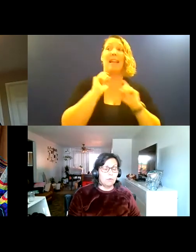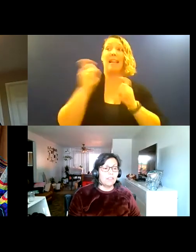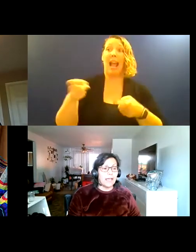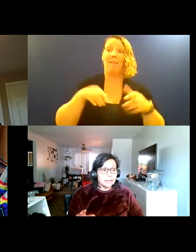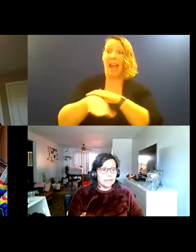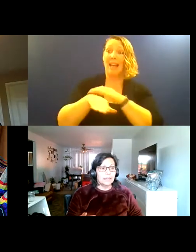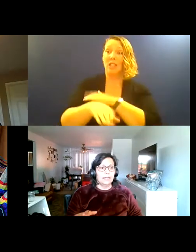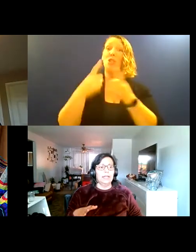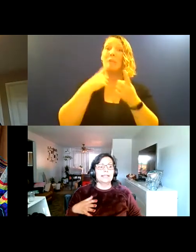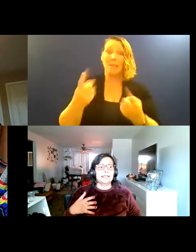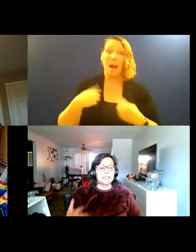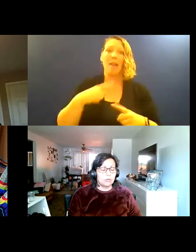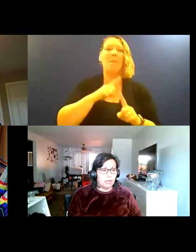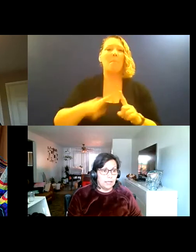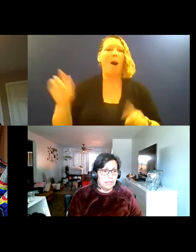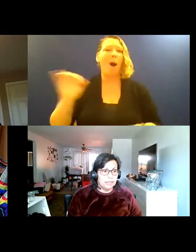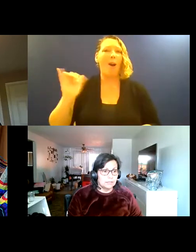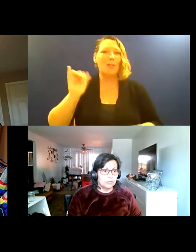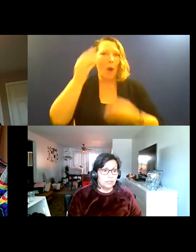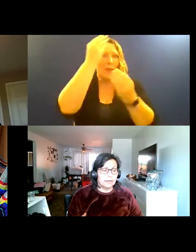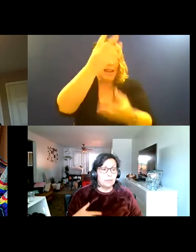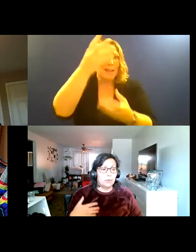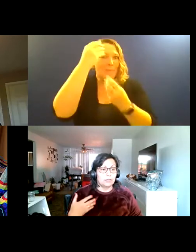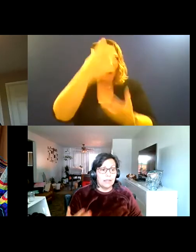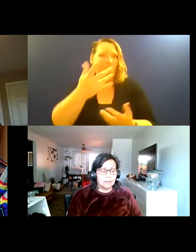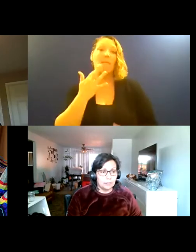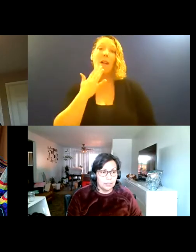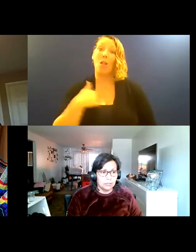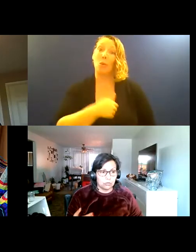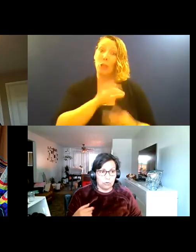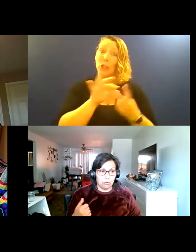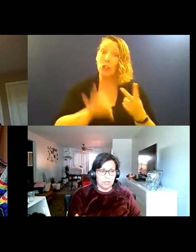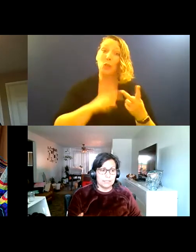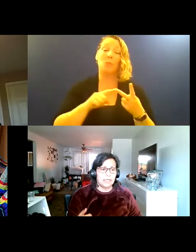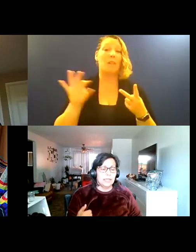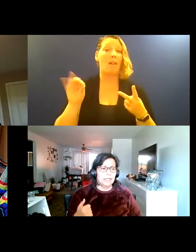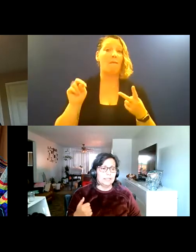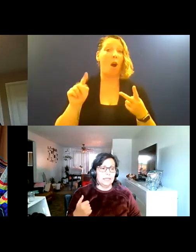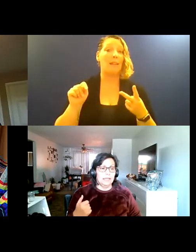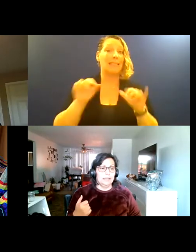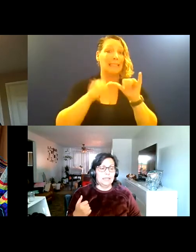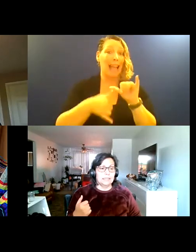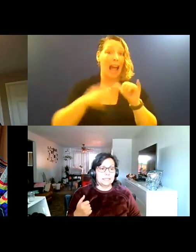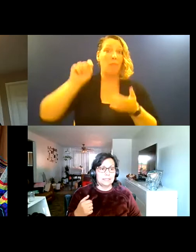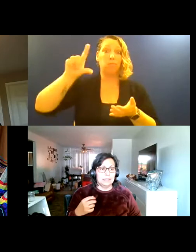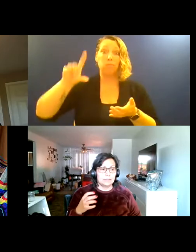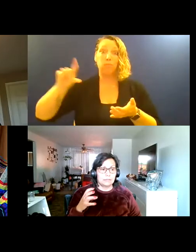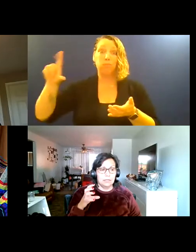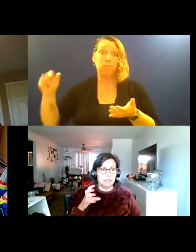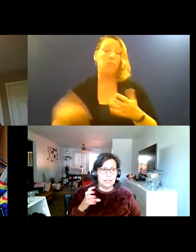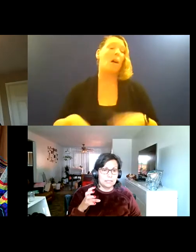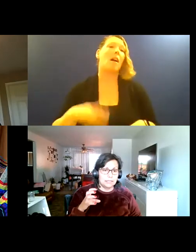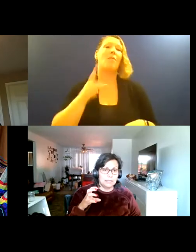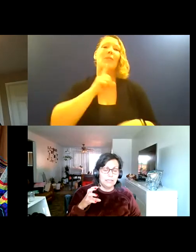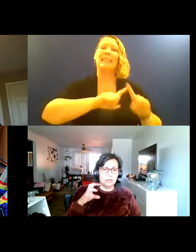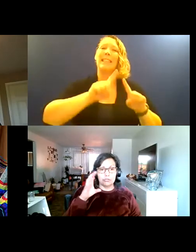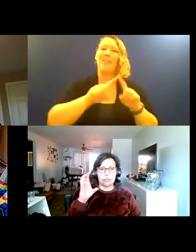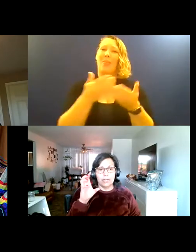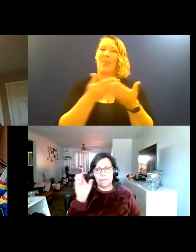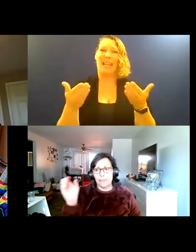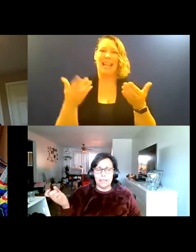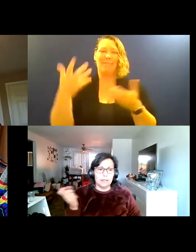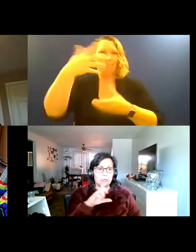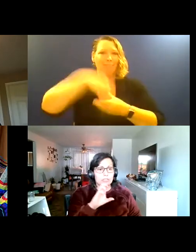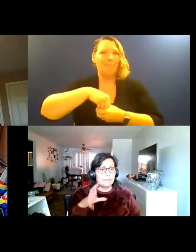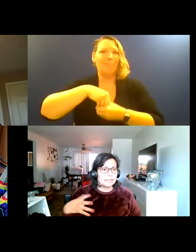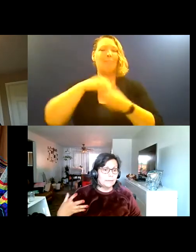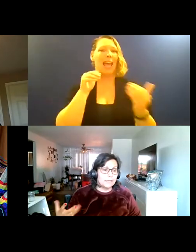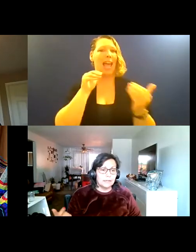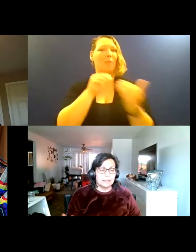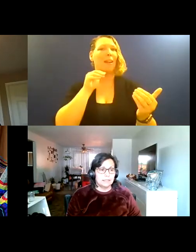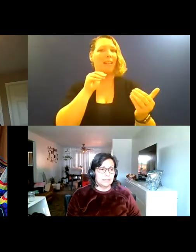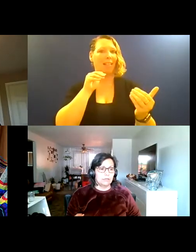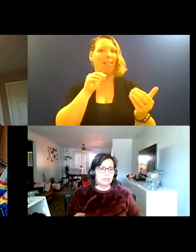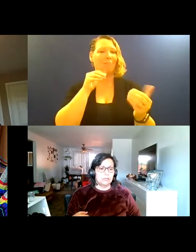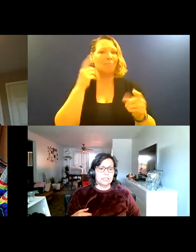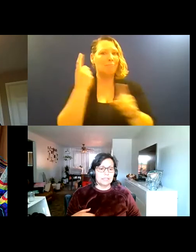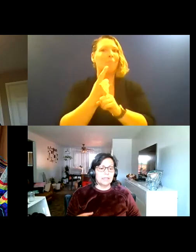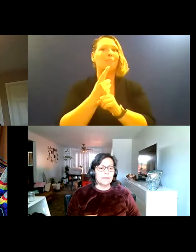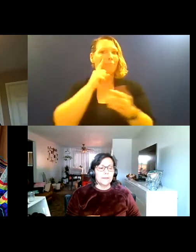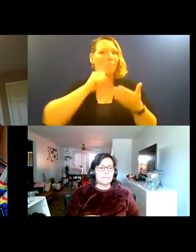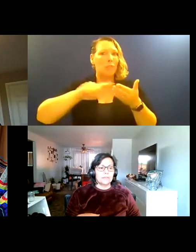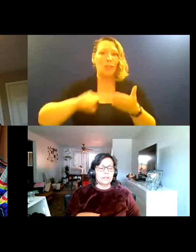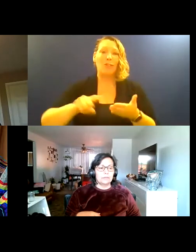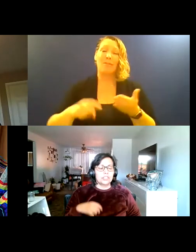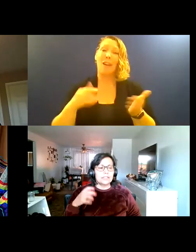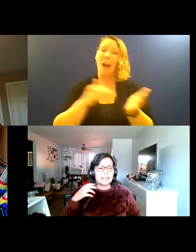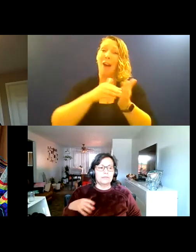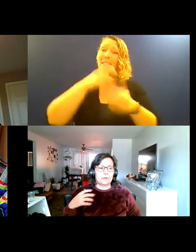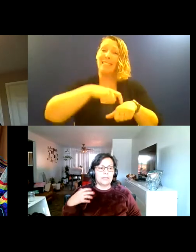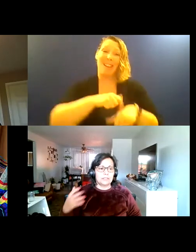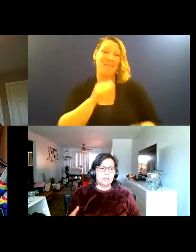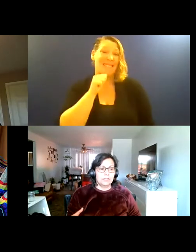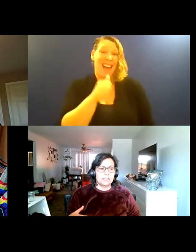to respond, but also reporting it out right? The colors we choose, the font sizes, like there's just all of these different things that really go into like equitable and just research, and often times they're not the sexiest things that you know it looks